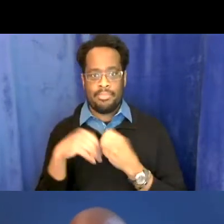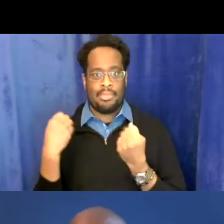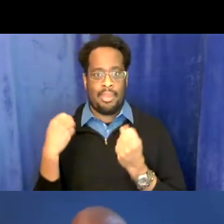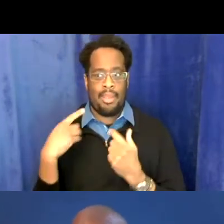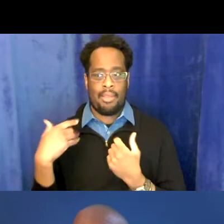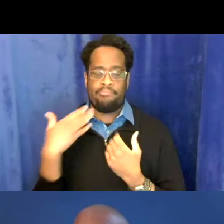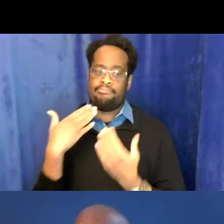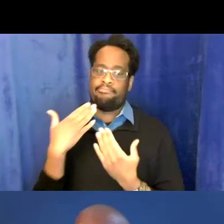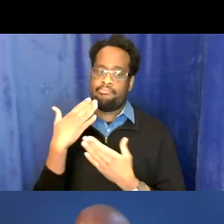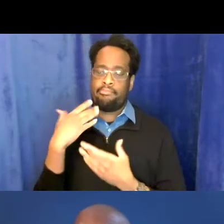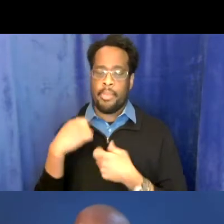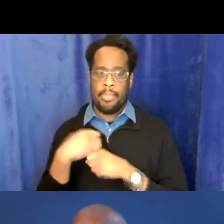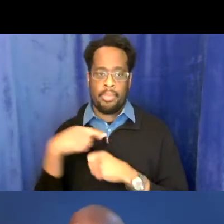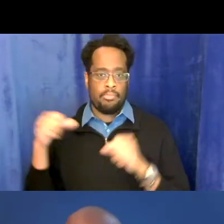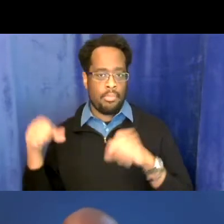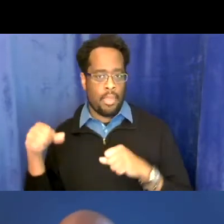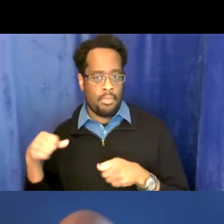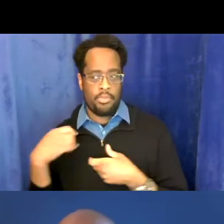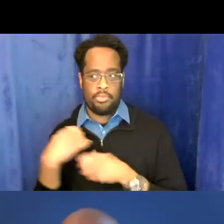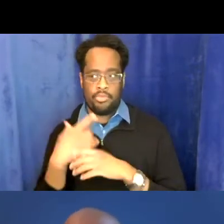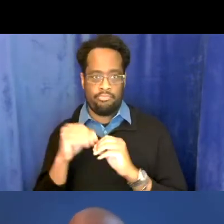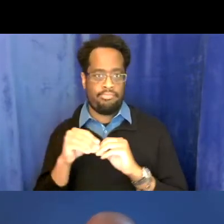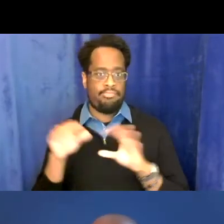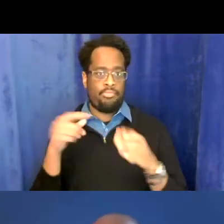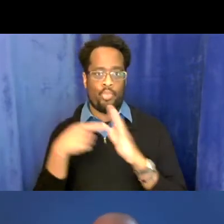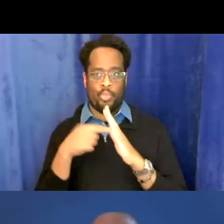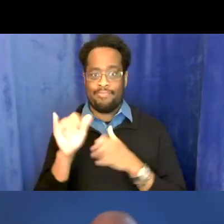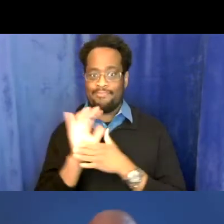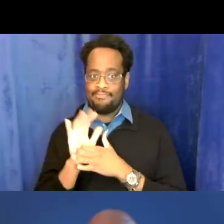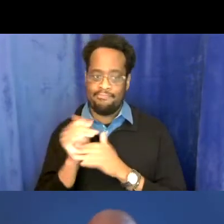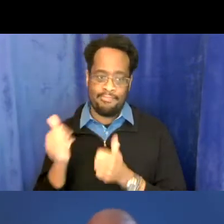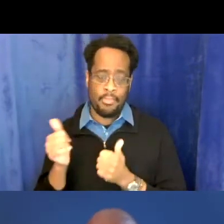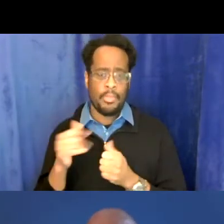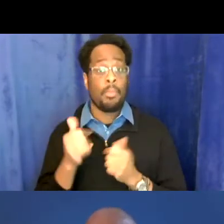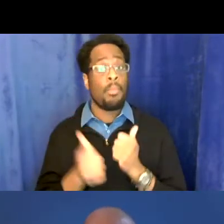also that now they incorporated sign language so thank you so much for making that happen and